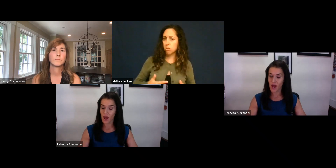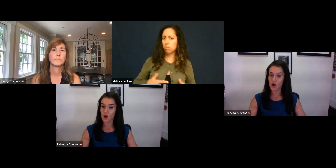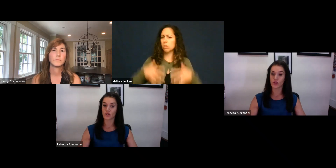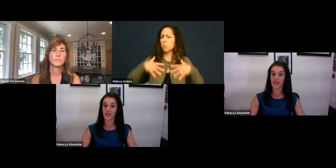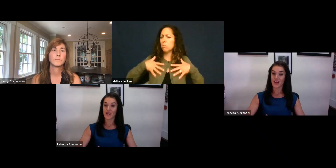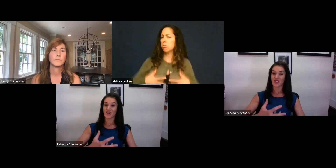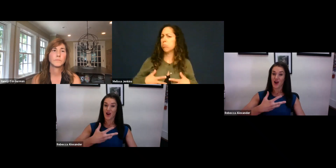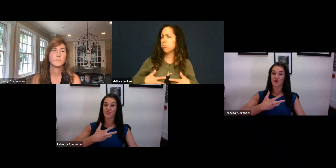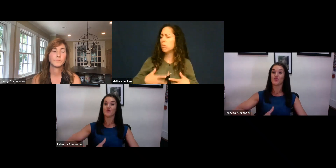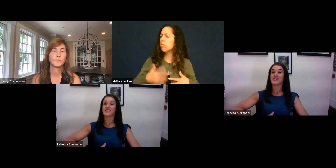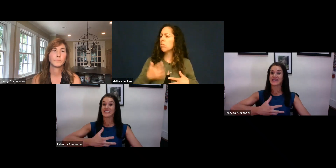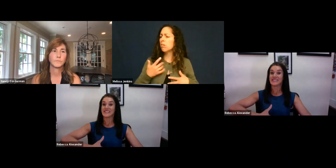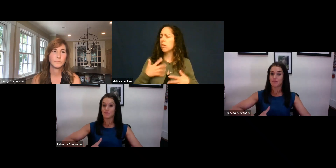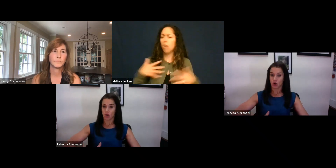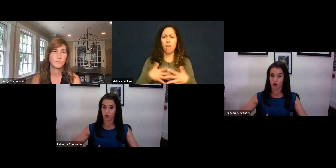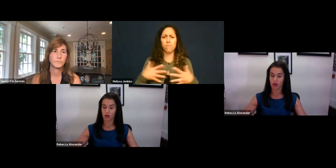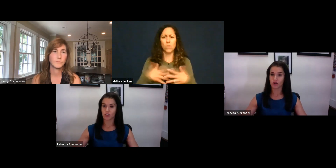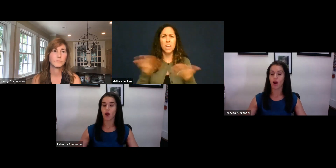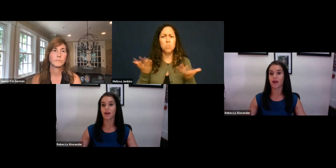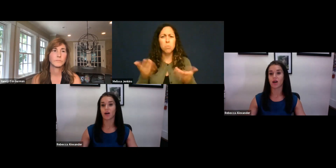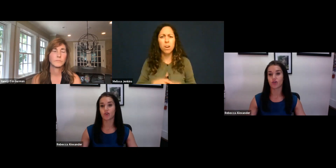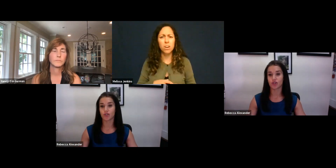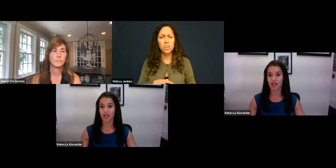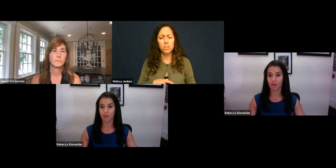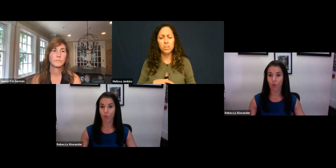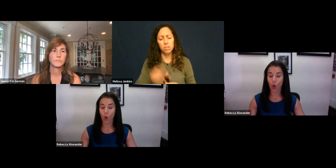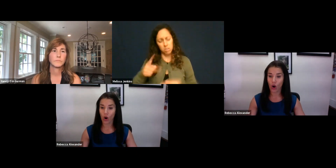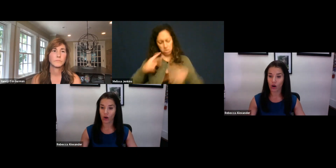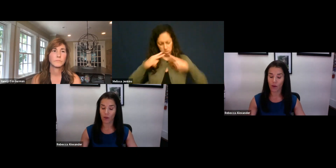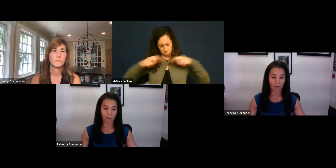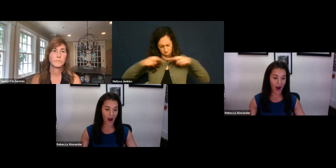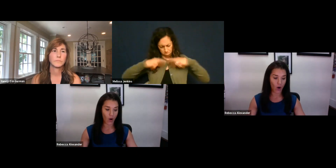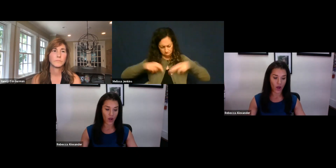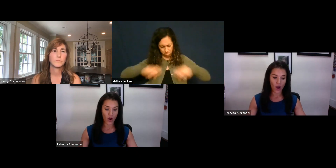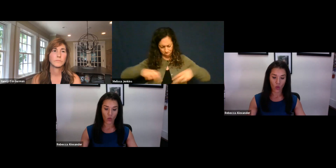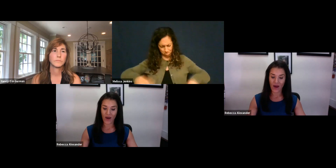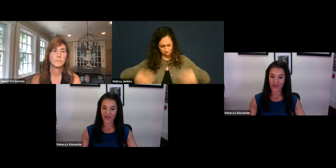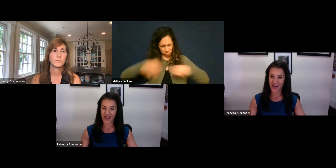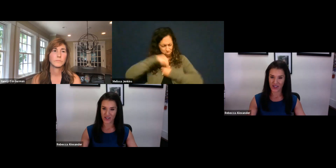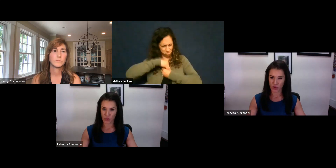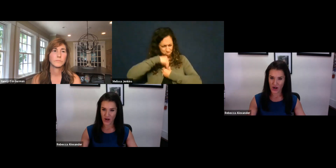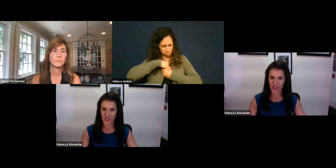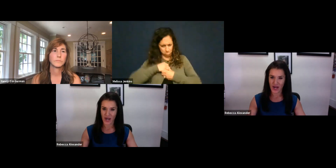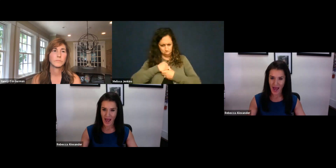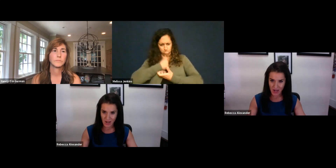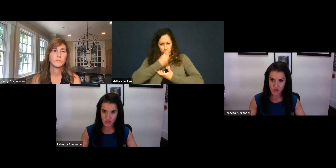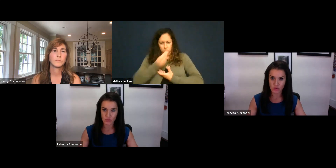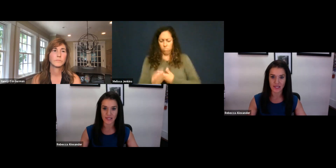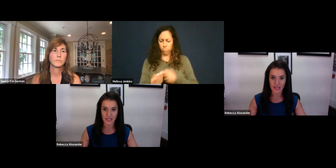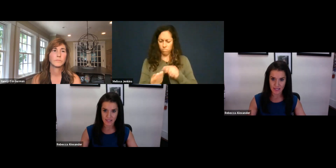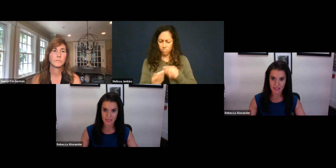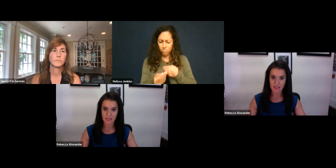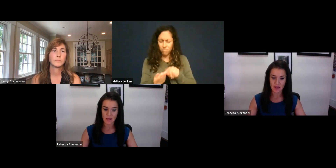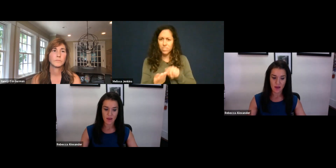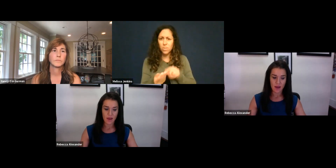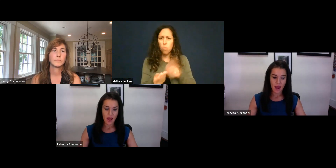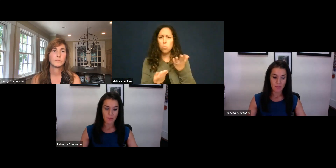How do you dig deeper and try to understand more about what that depression actually is?